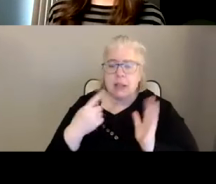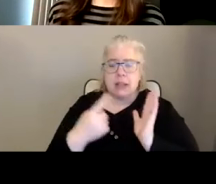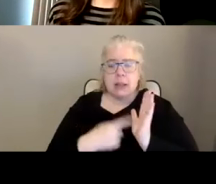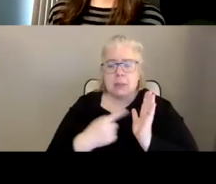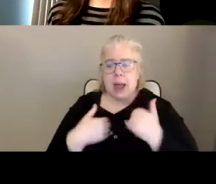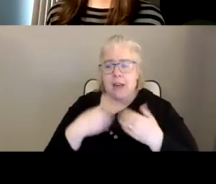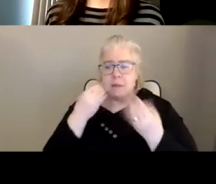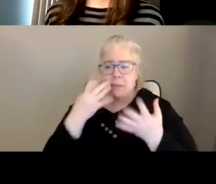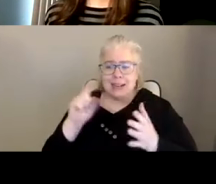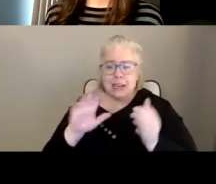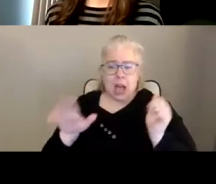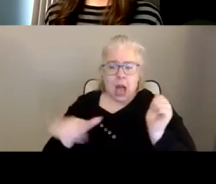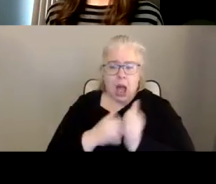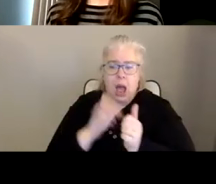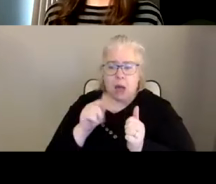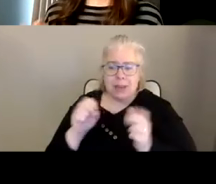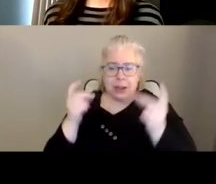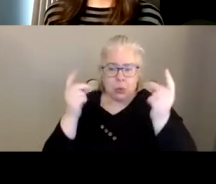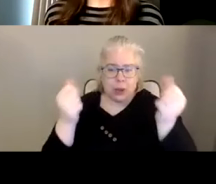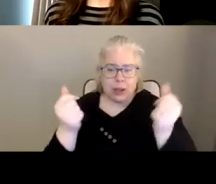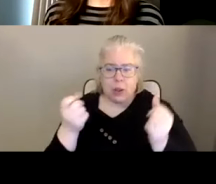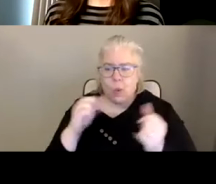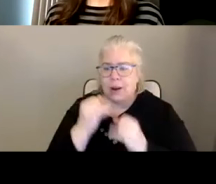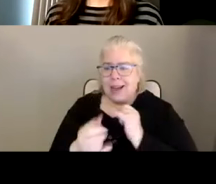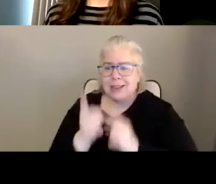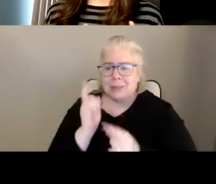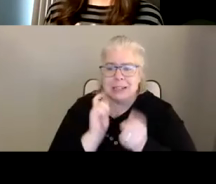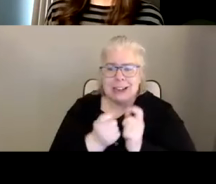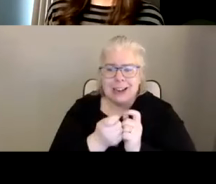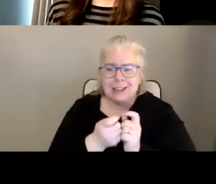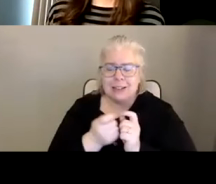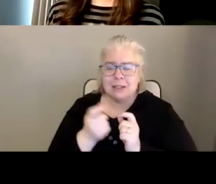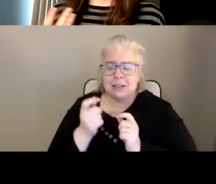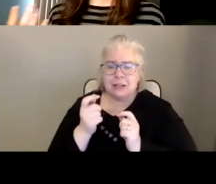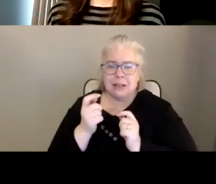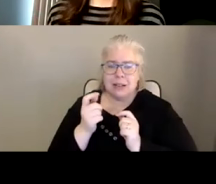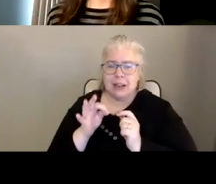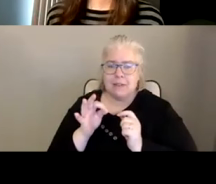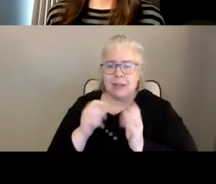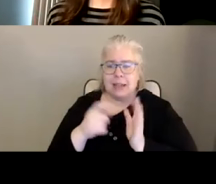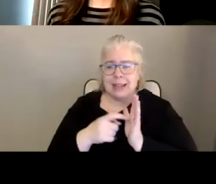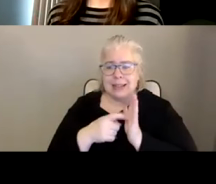to be updated quickly or last minute changes that I may need to make? And if it takes them two to three business days